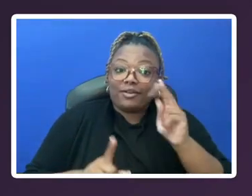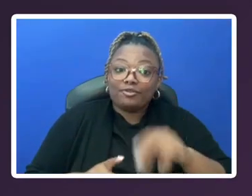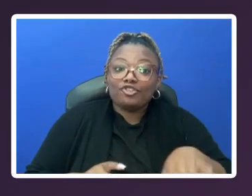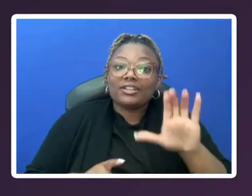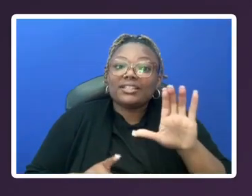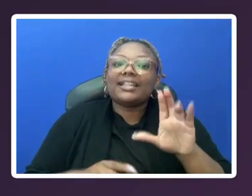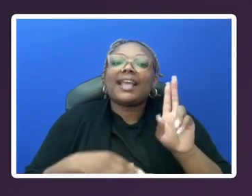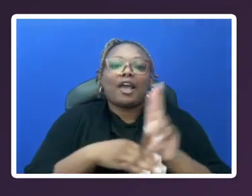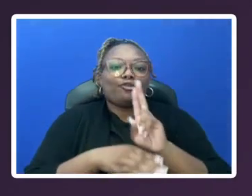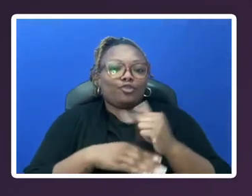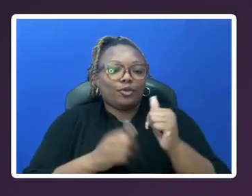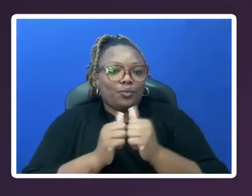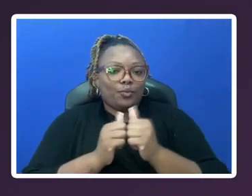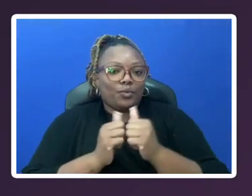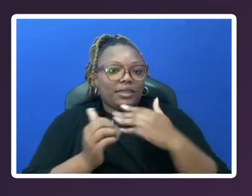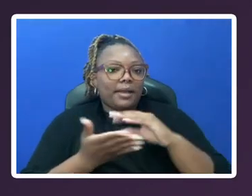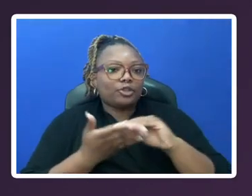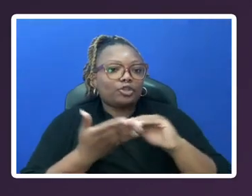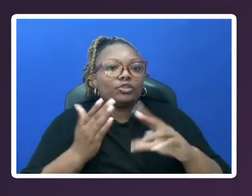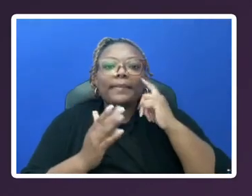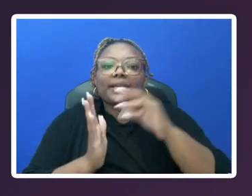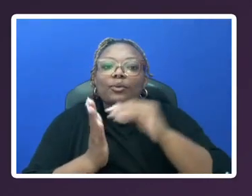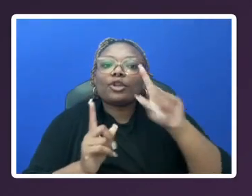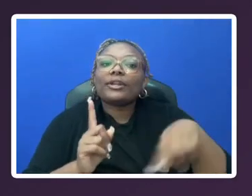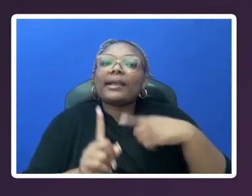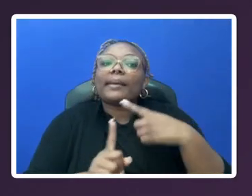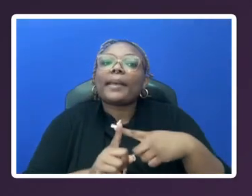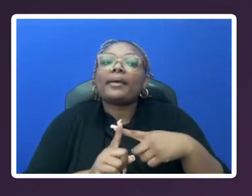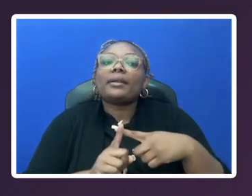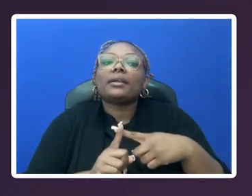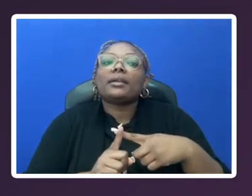because they were learning about the Dutch and New Amsterdam. And so,